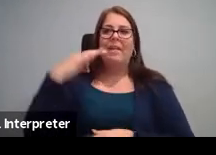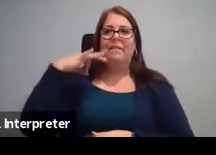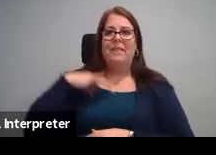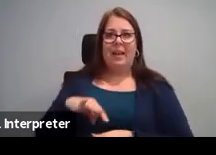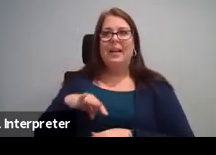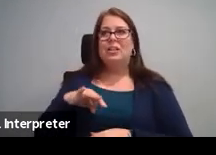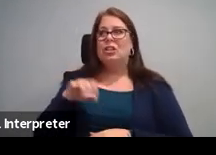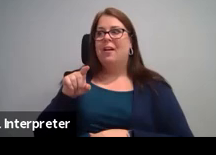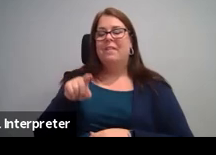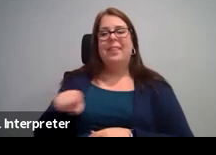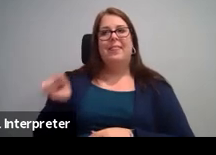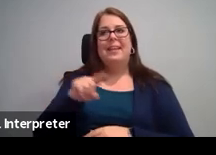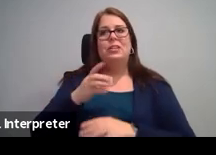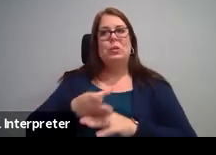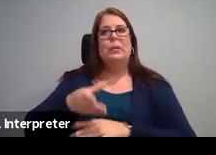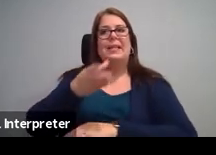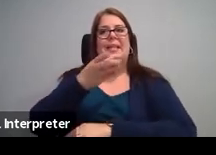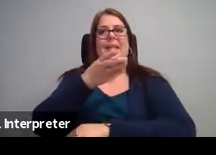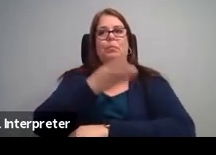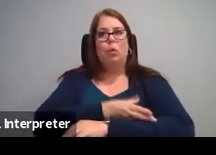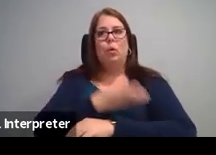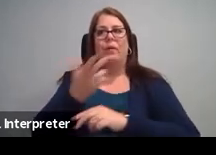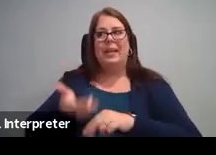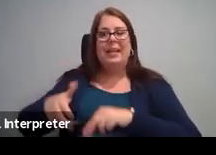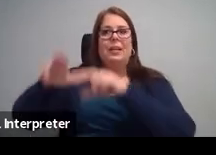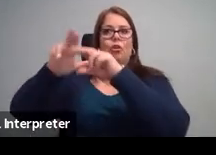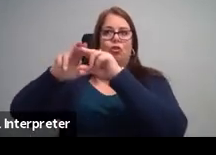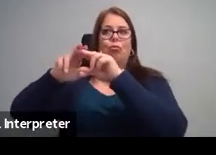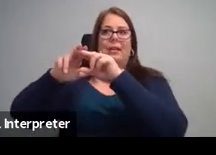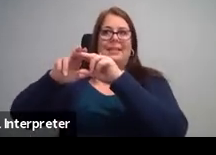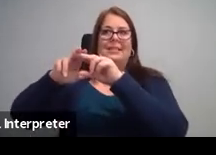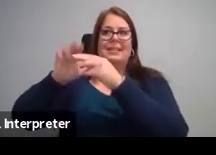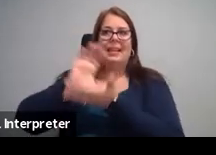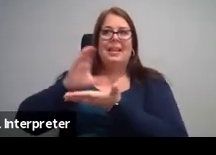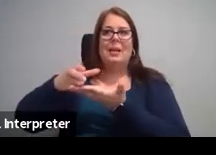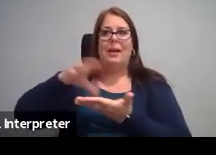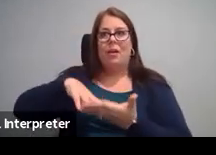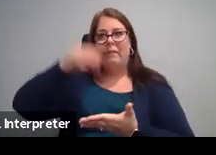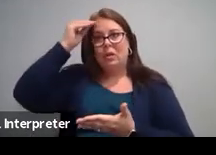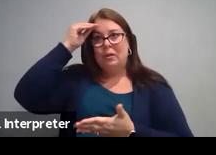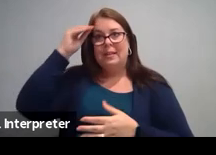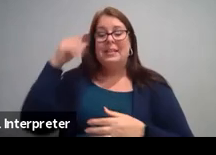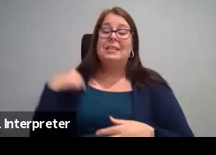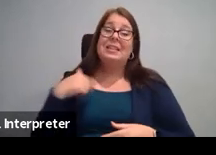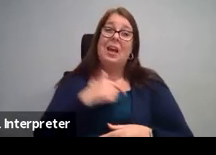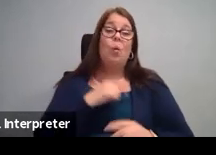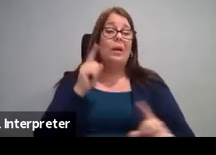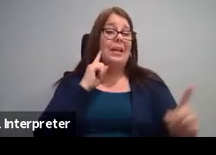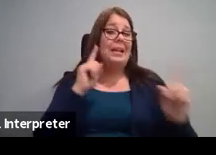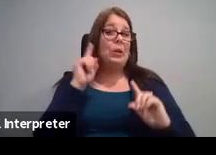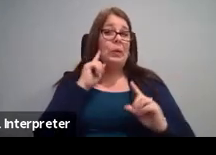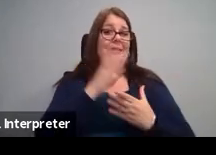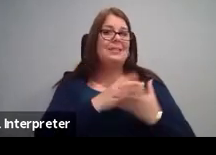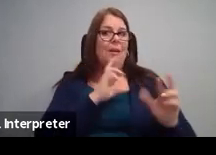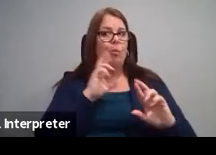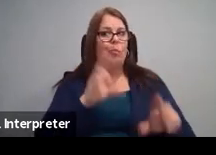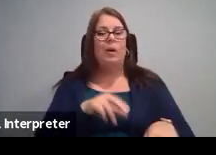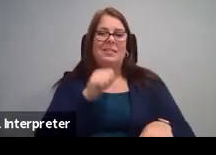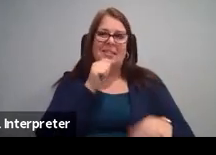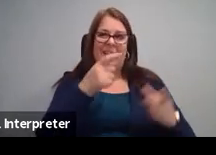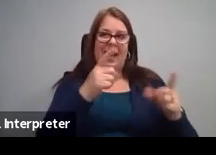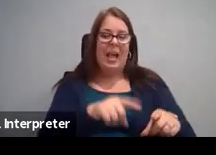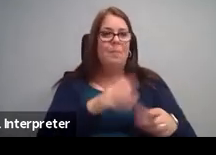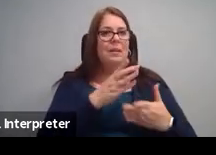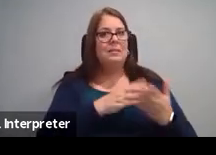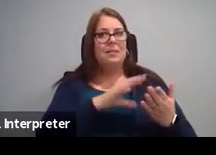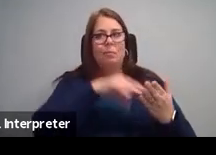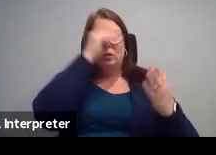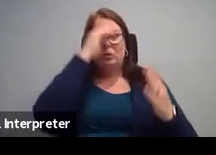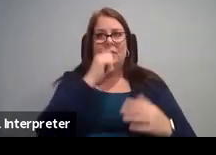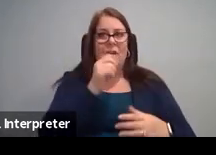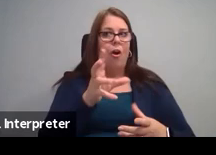Laurie Arnold: To increase the effect size of learning and what we're seeing right now is that's not happening at all from a lot of our anecdotal reports about students not participating and so forth. But how can we rethink and just to frame that a little differently.